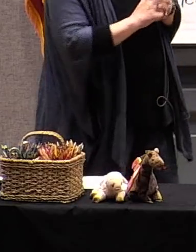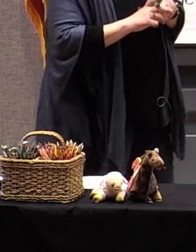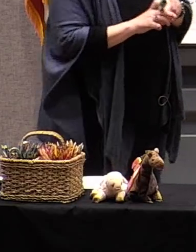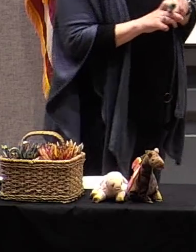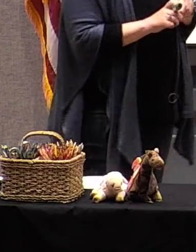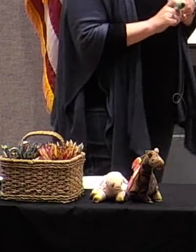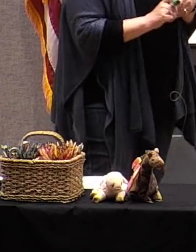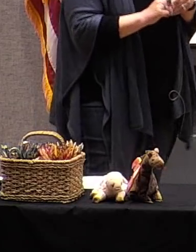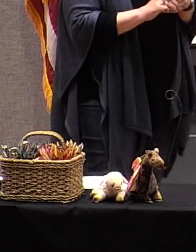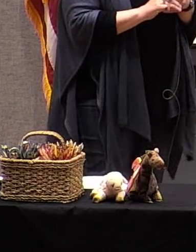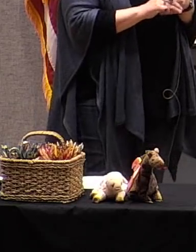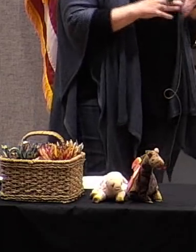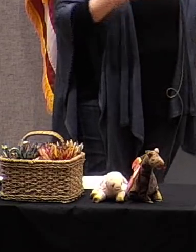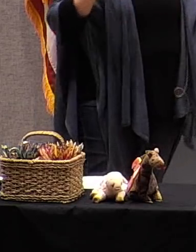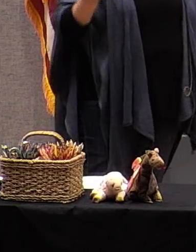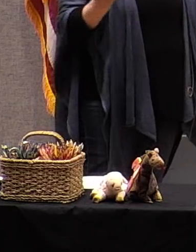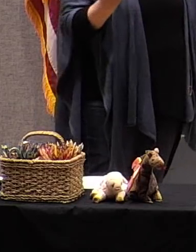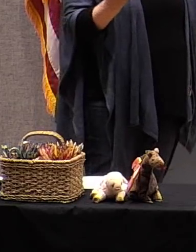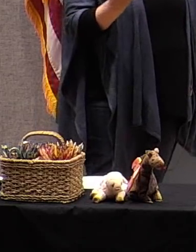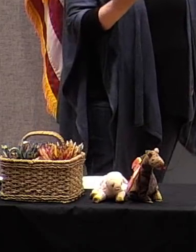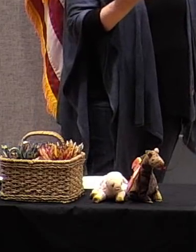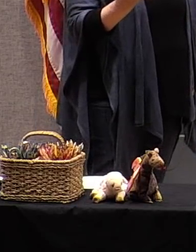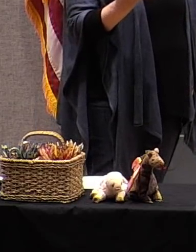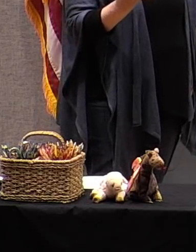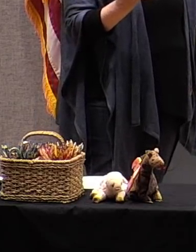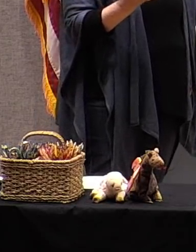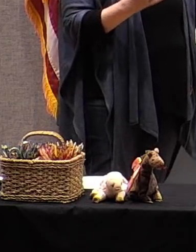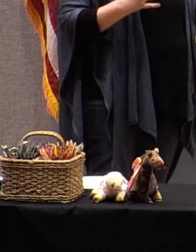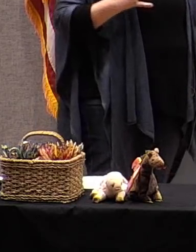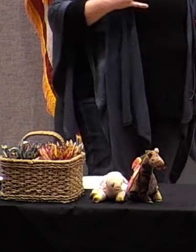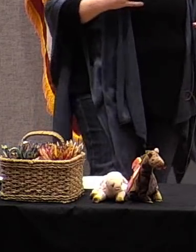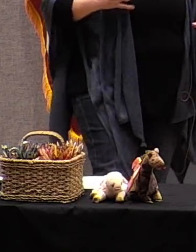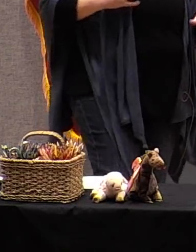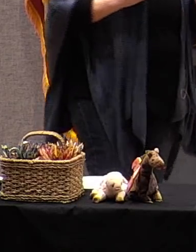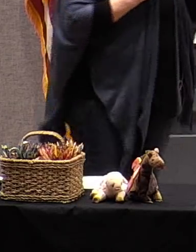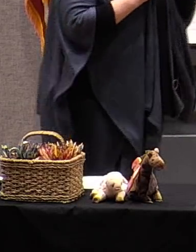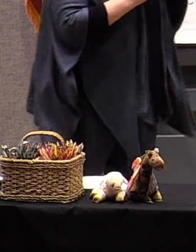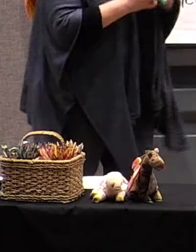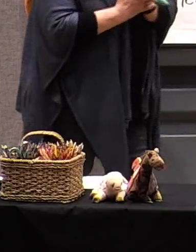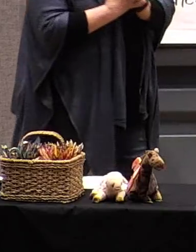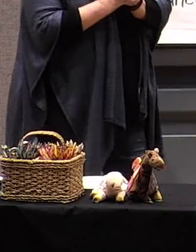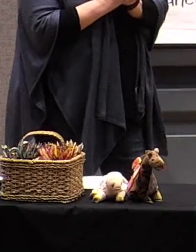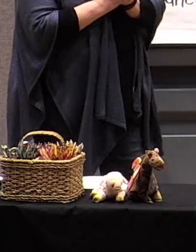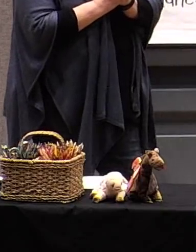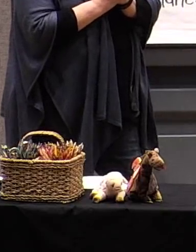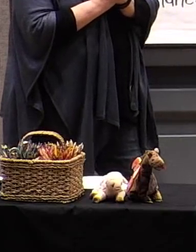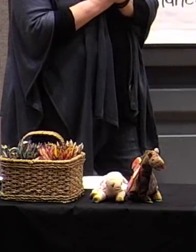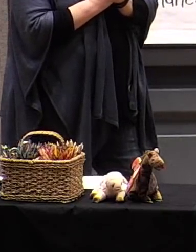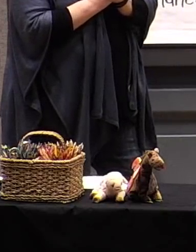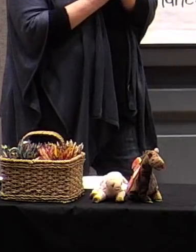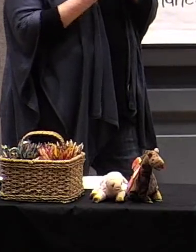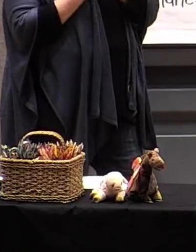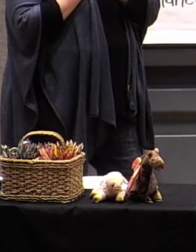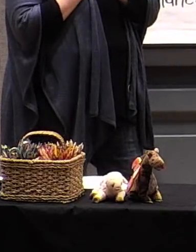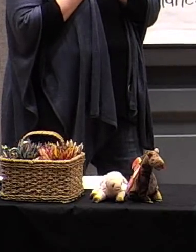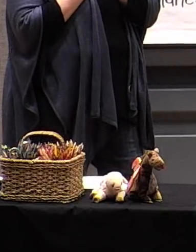The way we add leaves to a kindness tree is by noticing acts of kindness. So when I'm thinking of ways that I can be kind